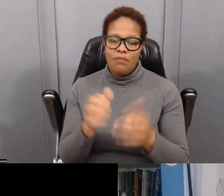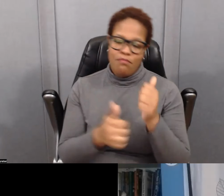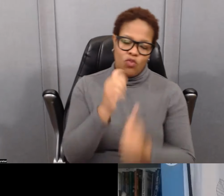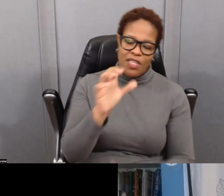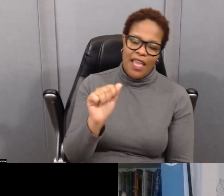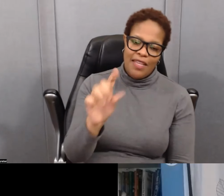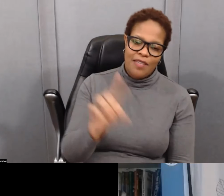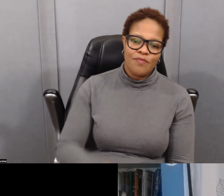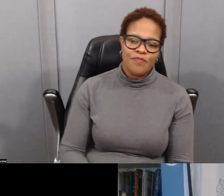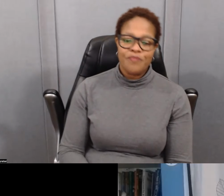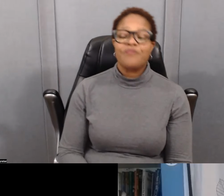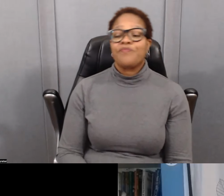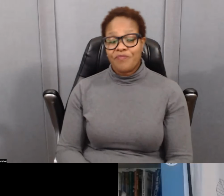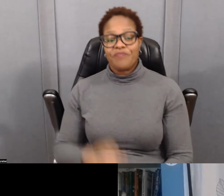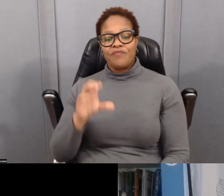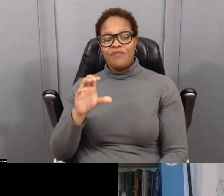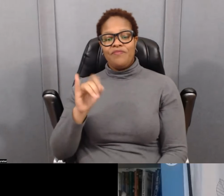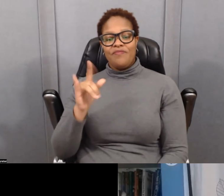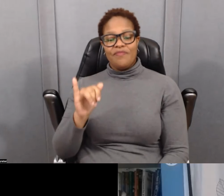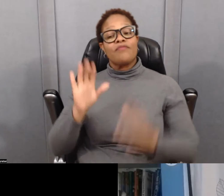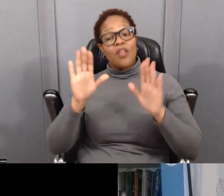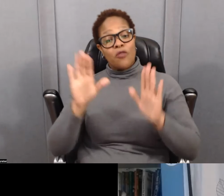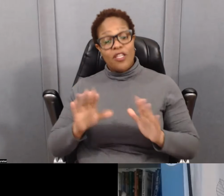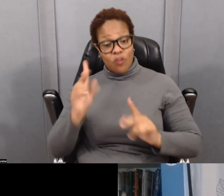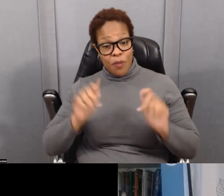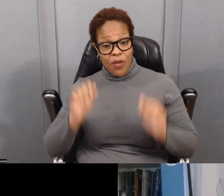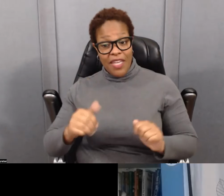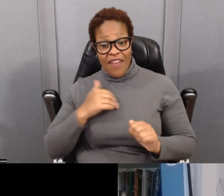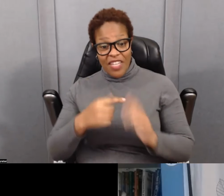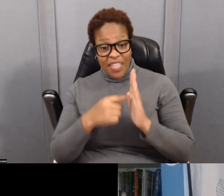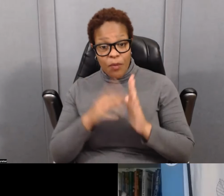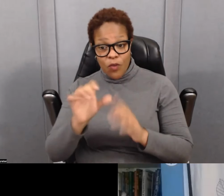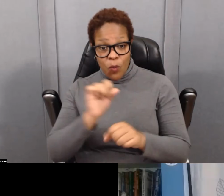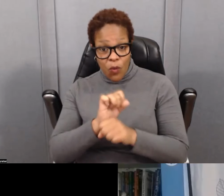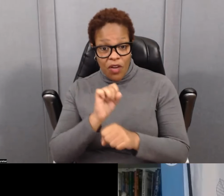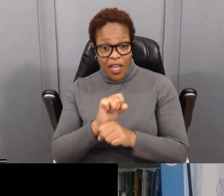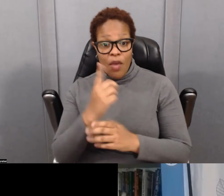Great, so people can have an example of your work and what you're talking about right now